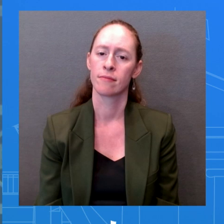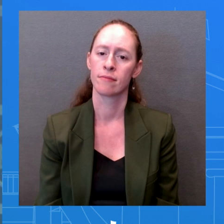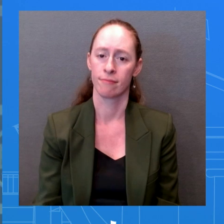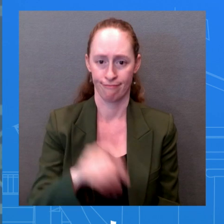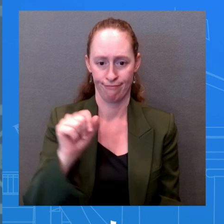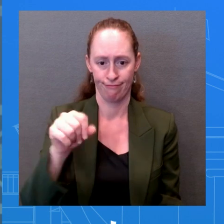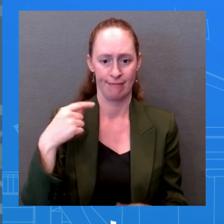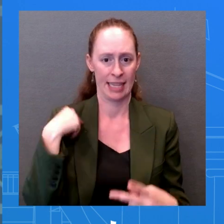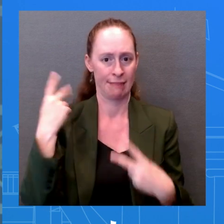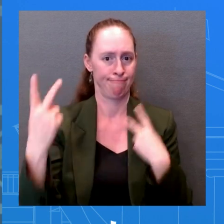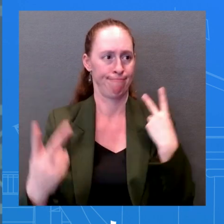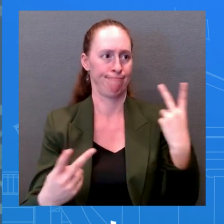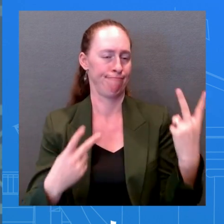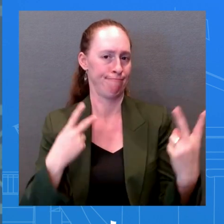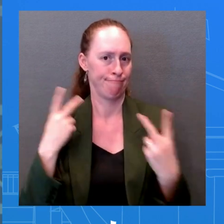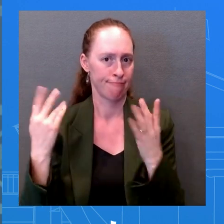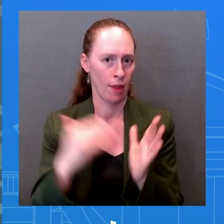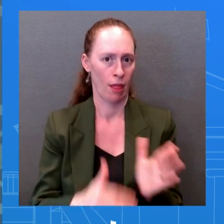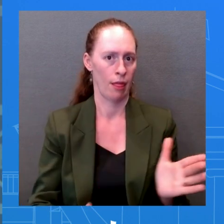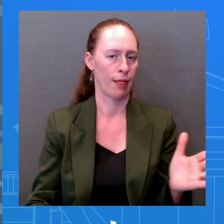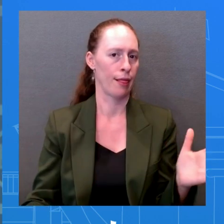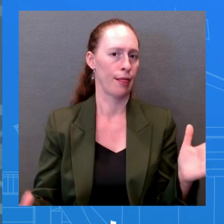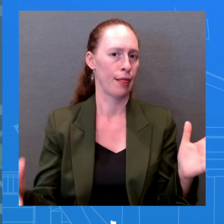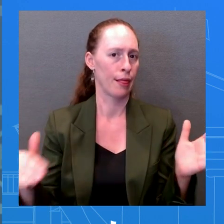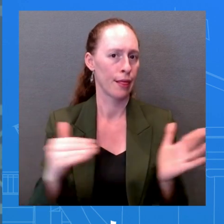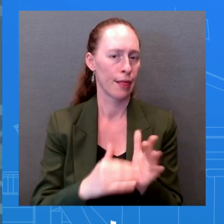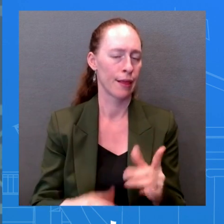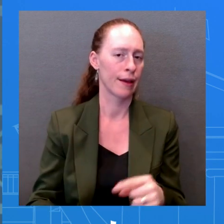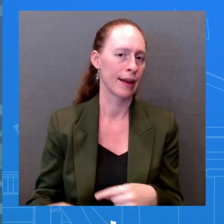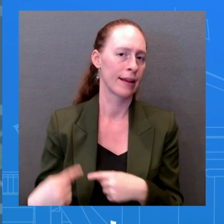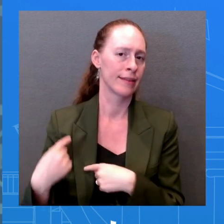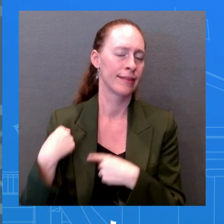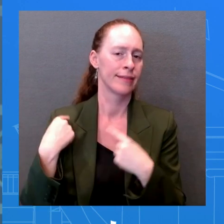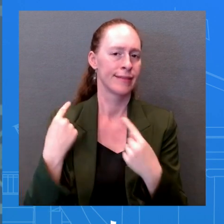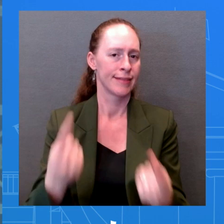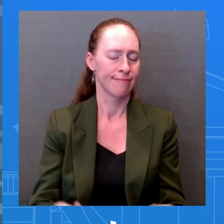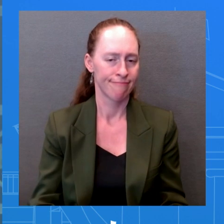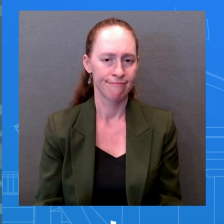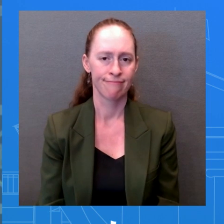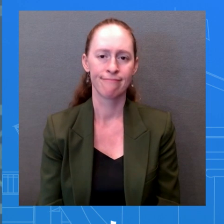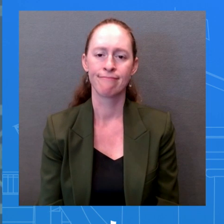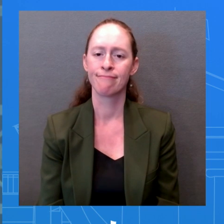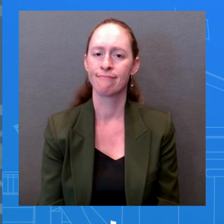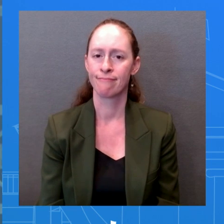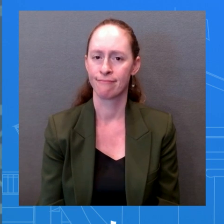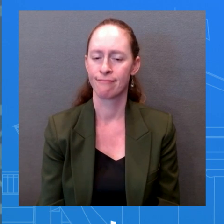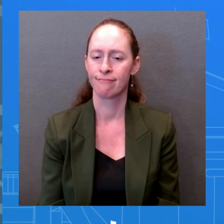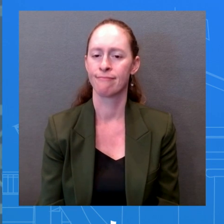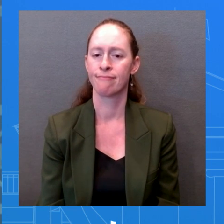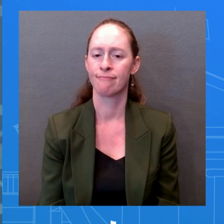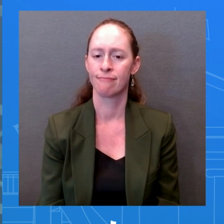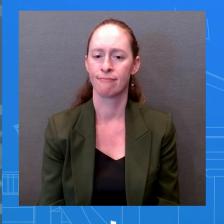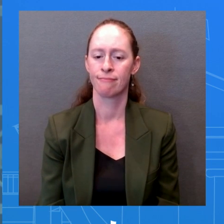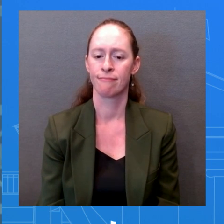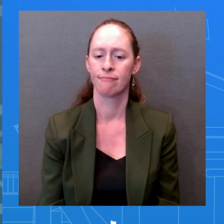So, as we have said repeatedly, there is -- there's a process in place. We have had a process in place.